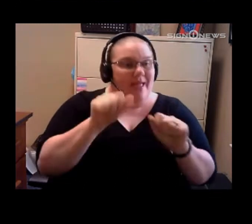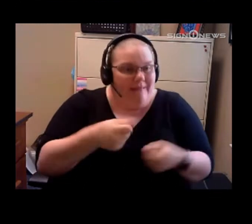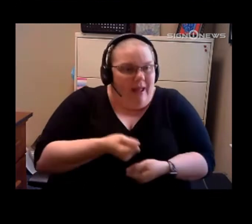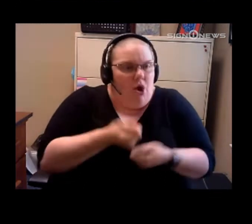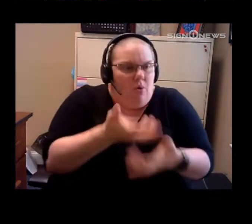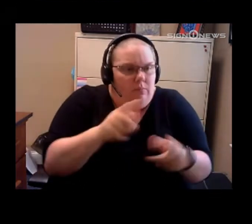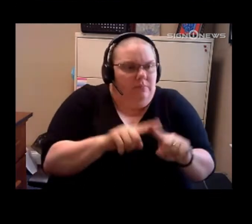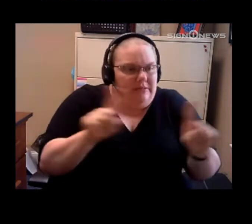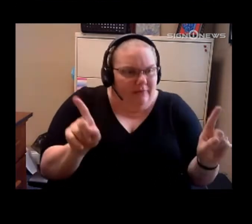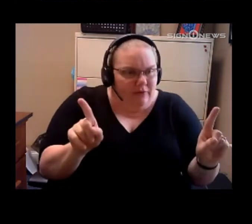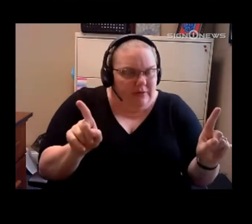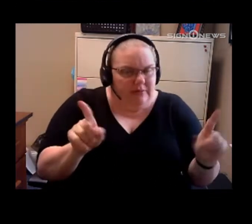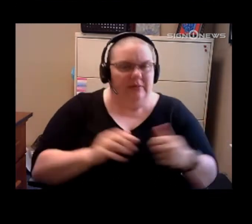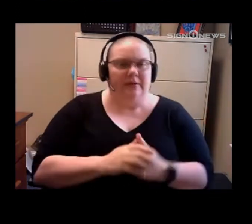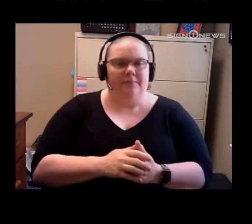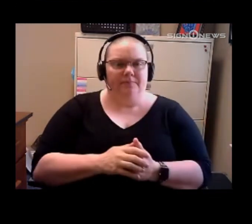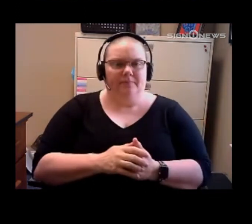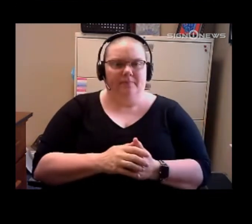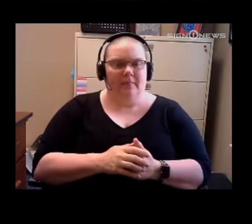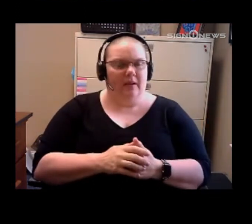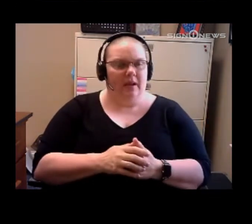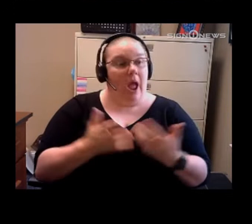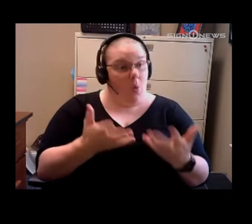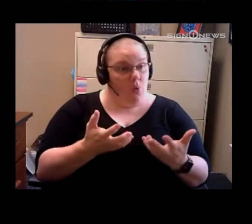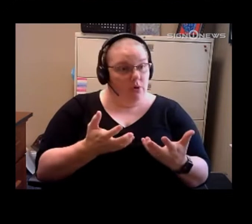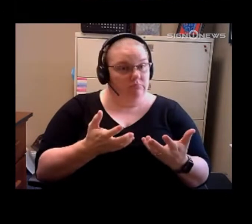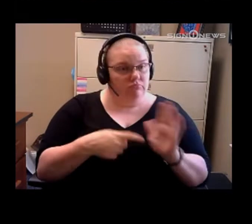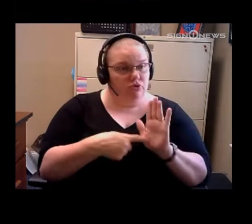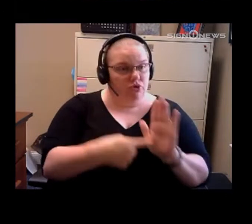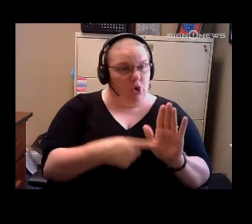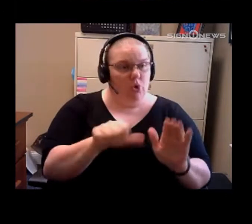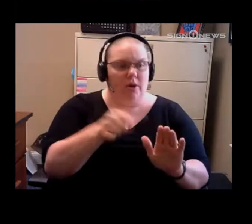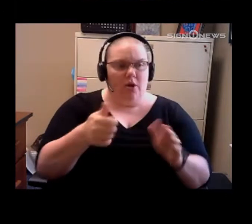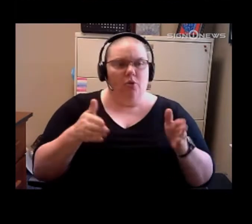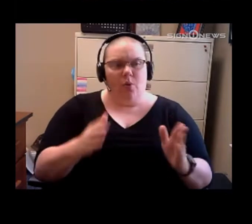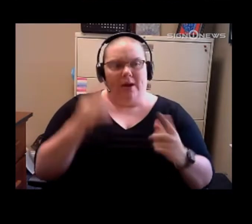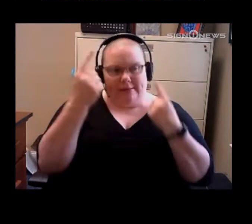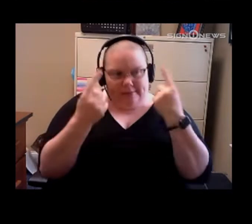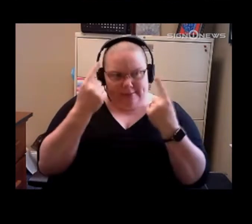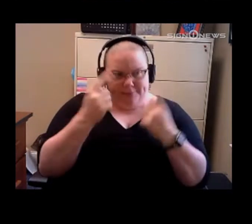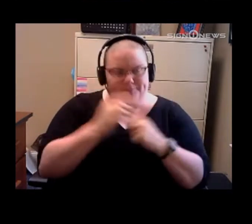um so I want to show you another way we can think about this right so sometimes um it's hard